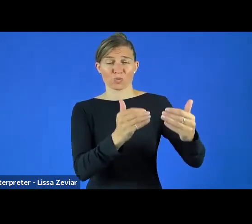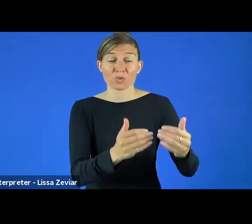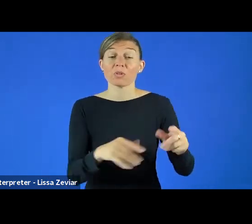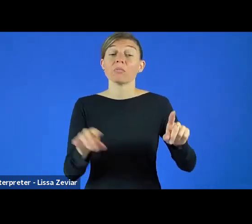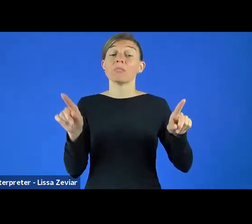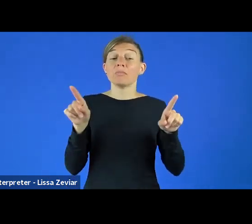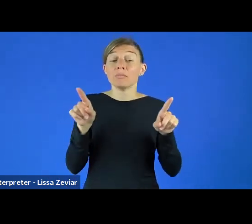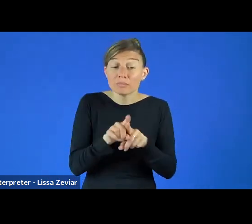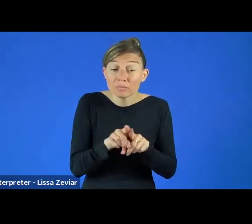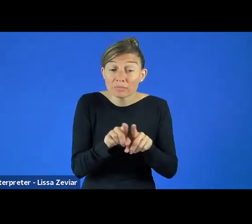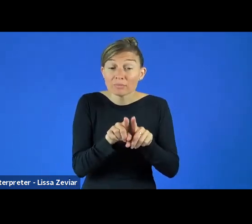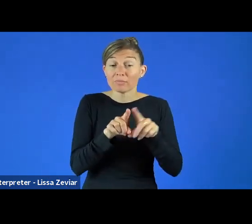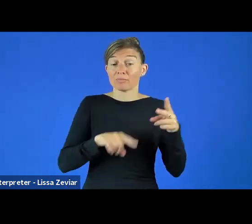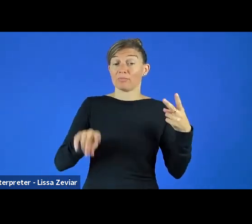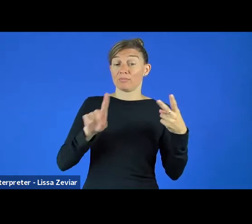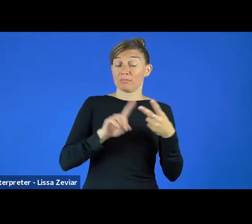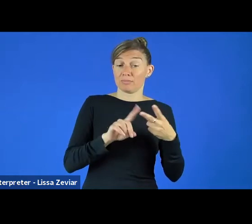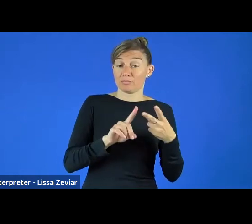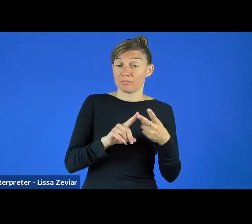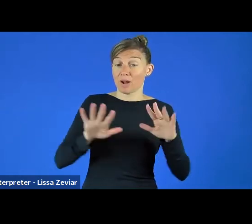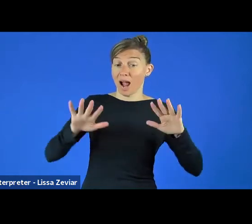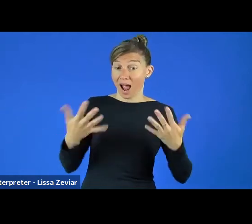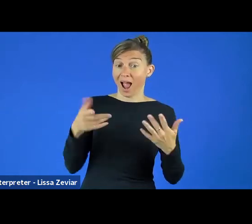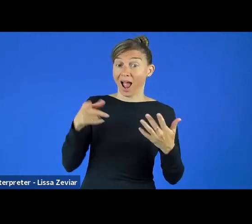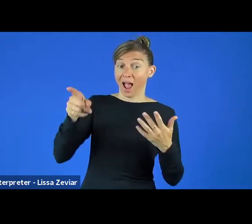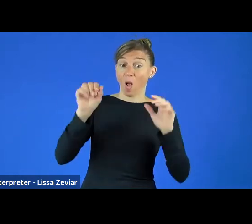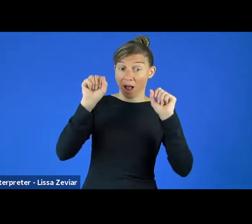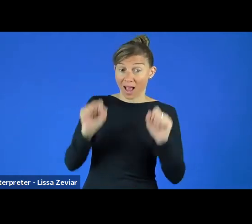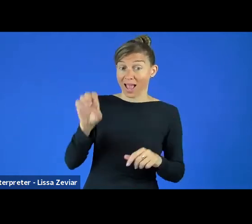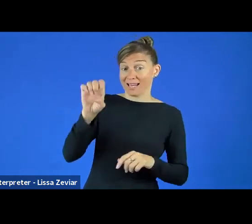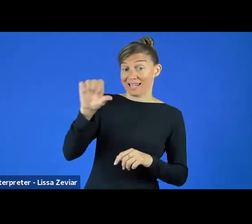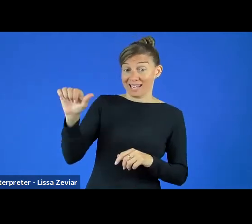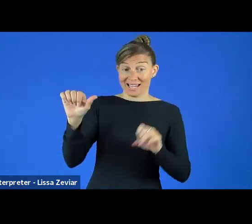of harmonized standards for the Accessibility Act. Next slide.